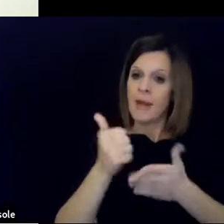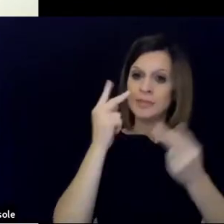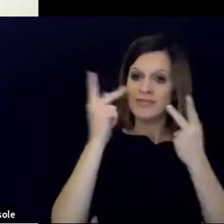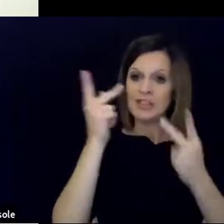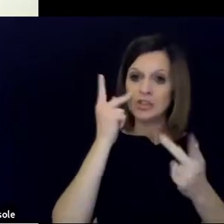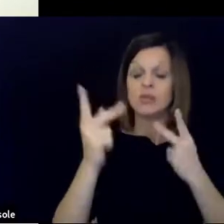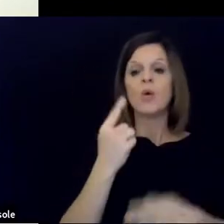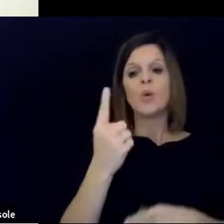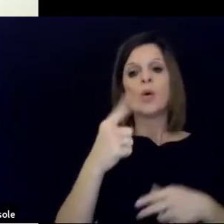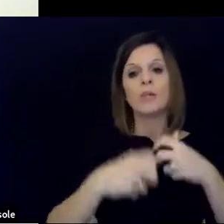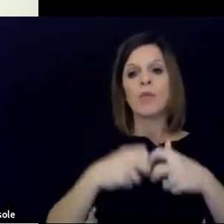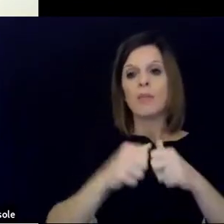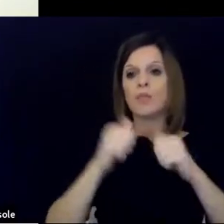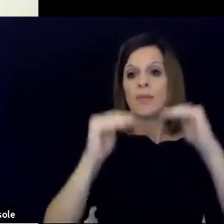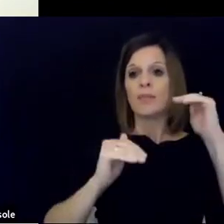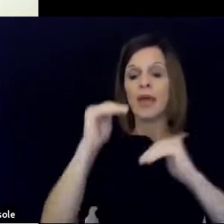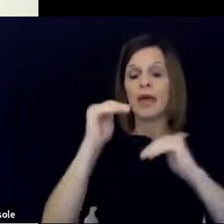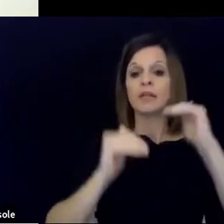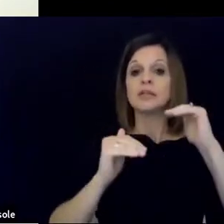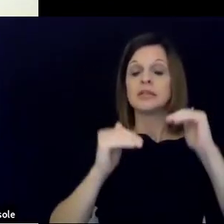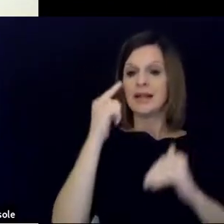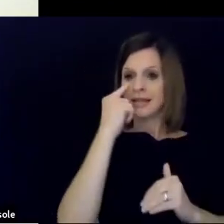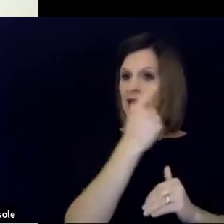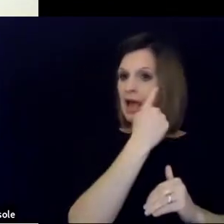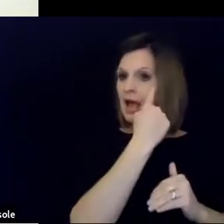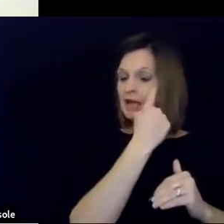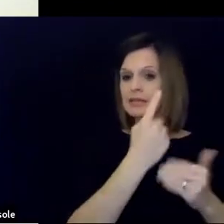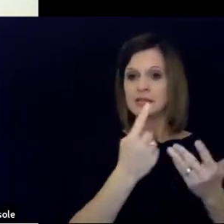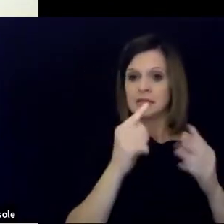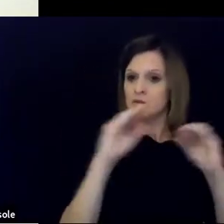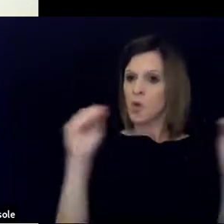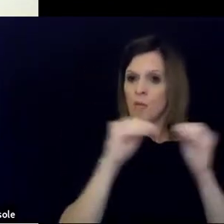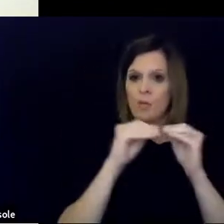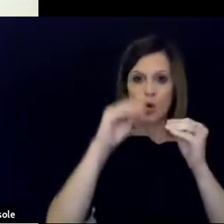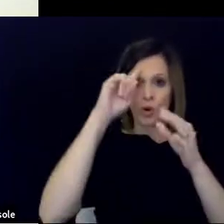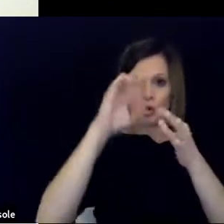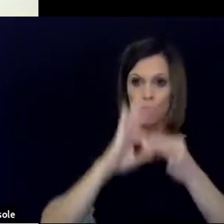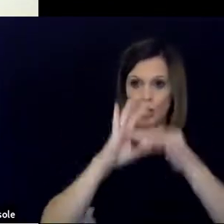that the eyes are no longer coordinated. And so when your head is stable,